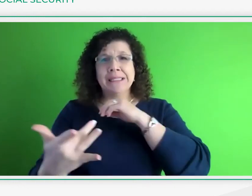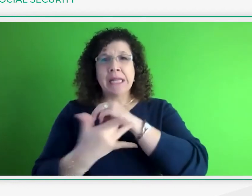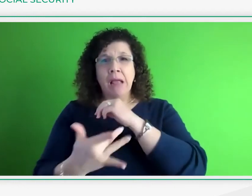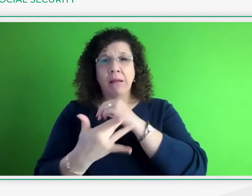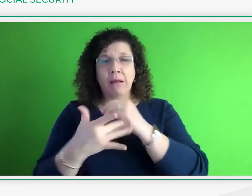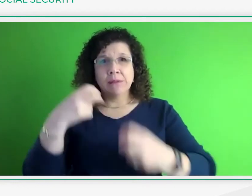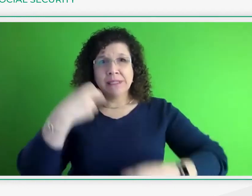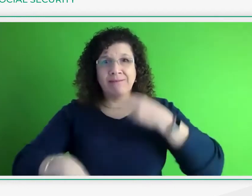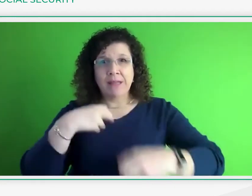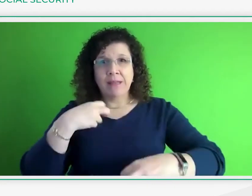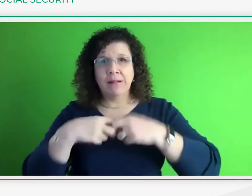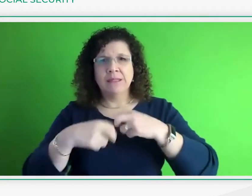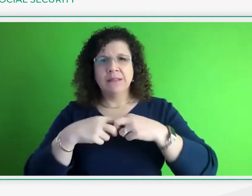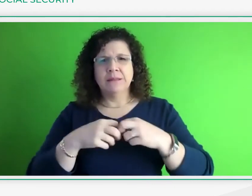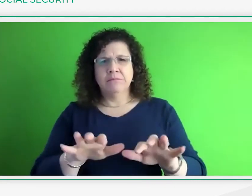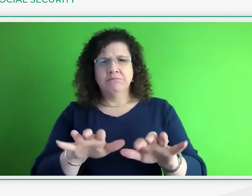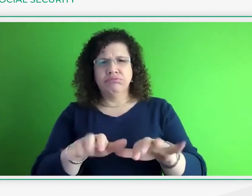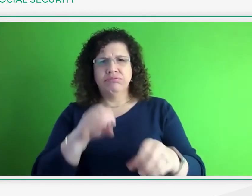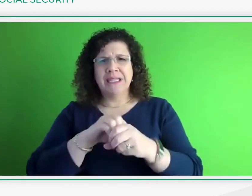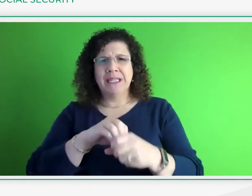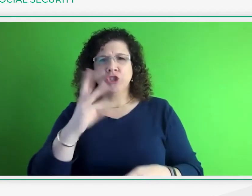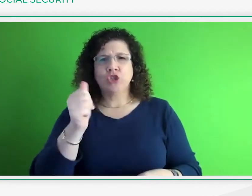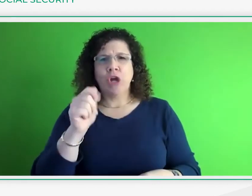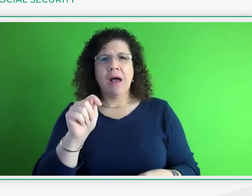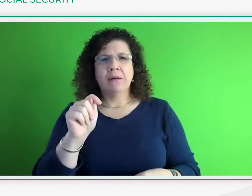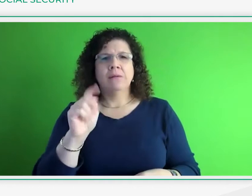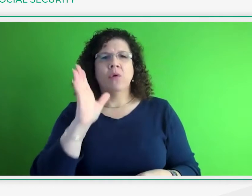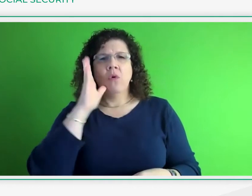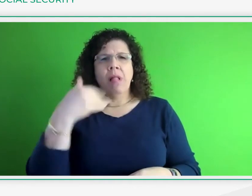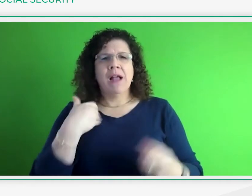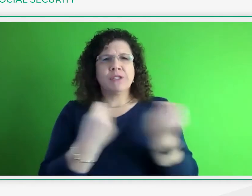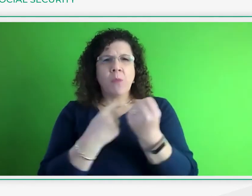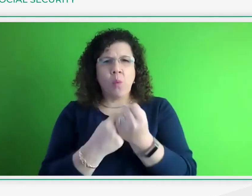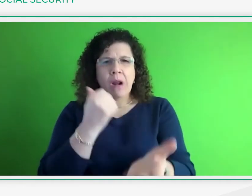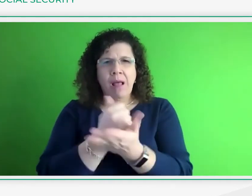If you have any technical issues or difficulties anytime, please comment in chat.